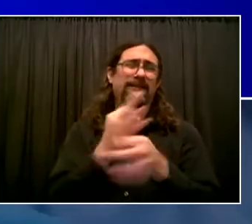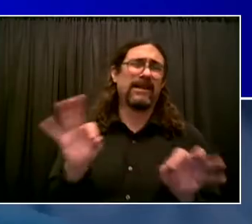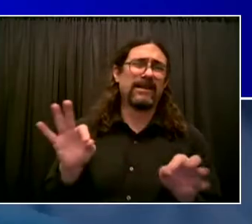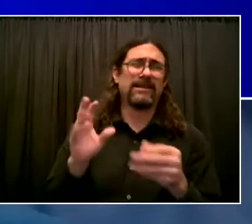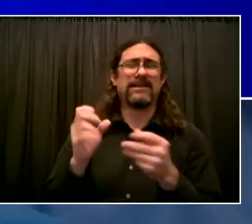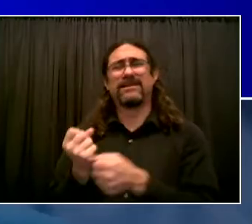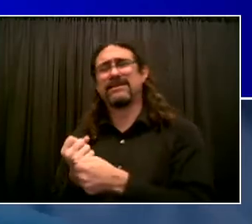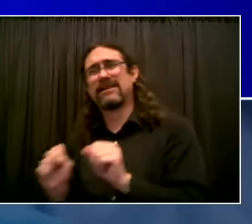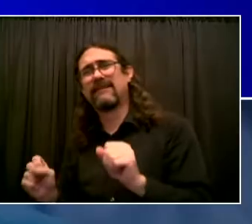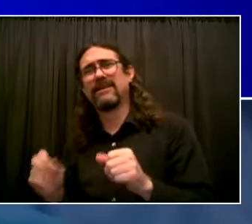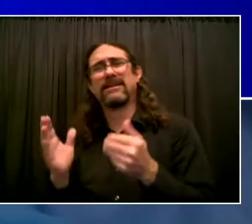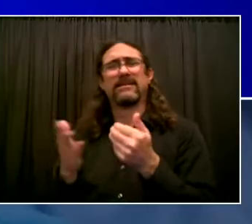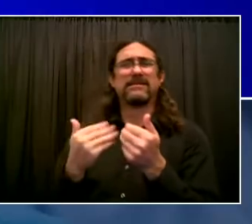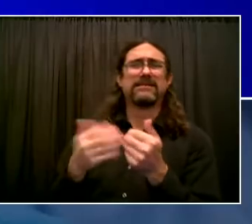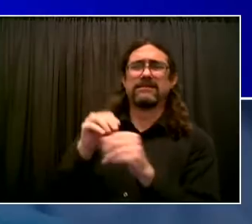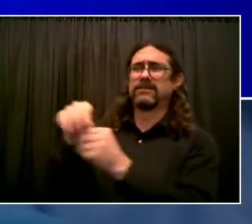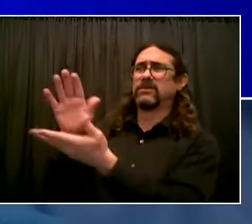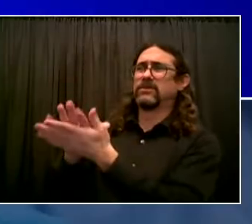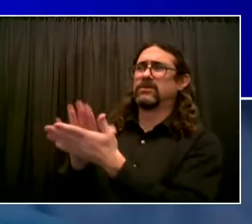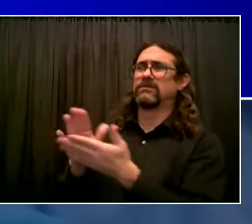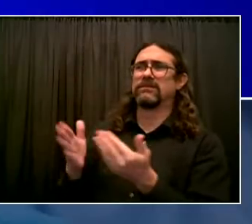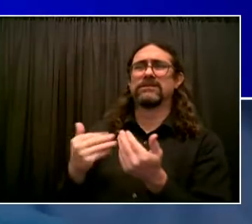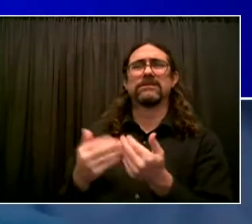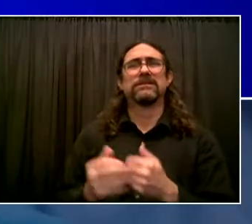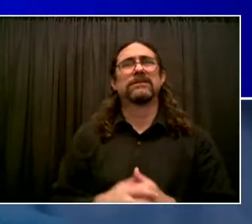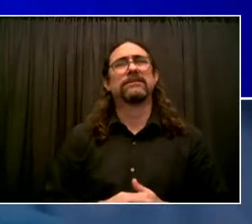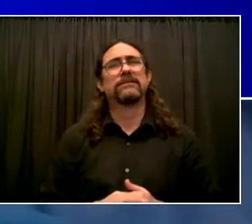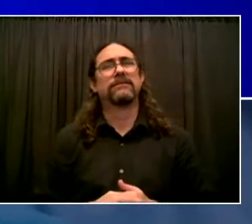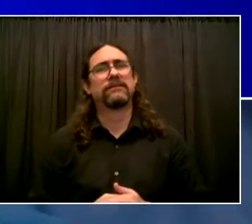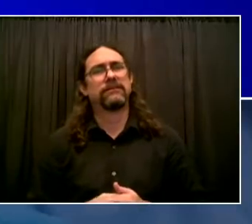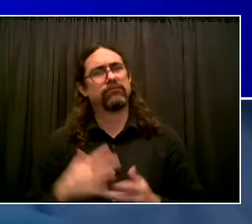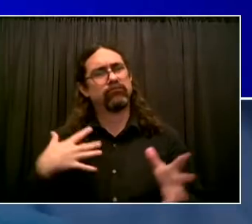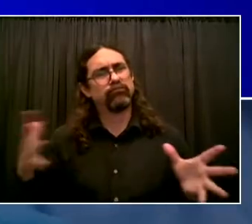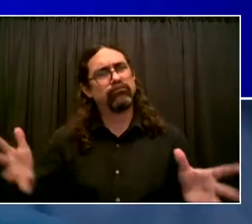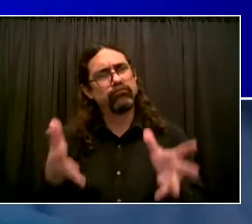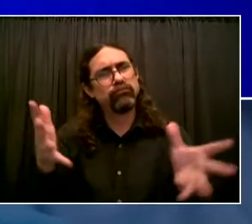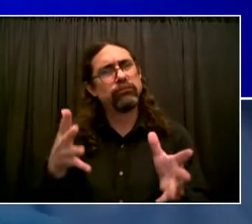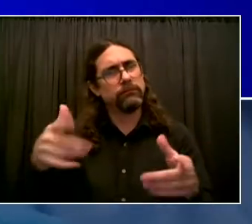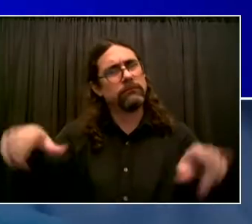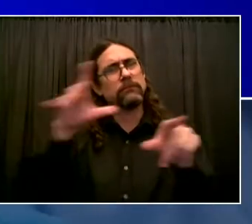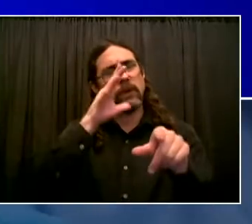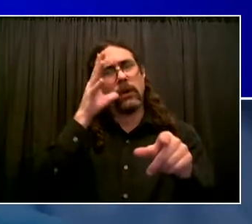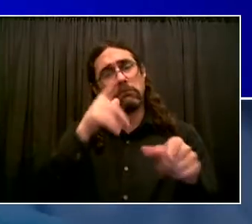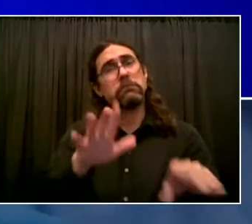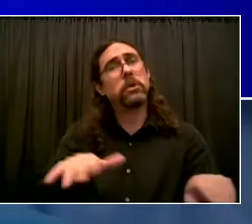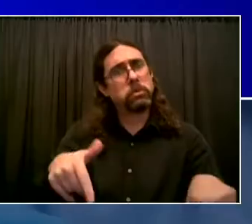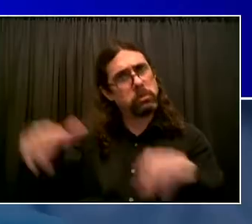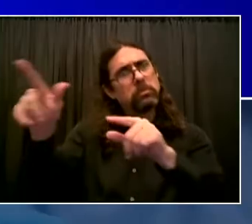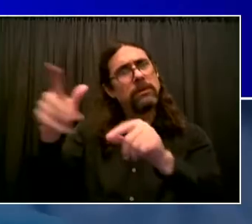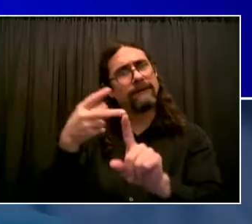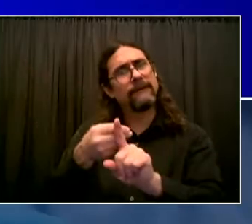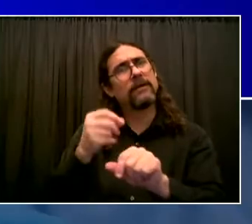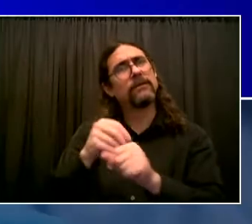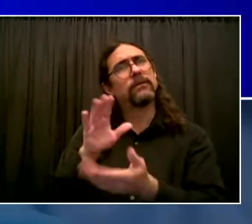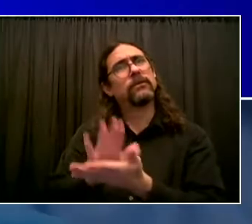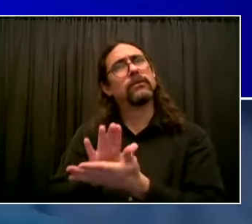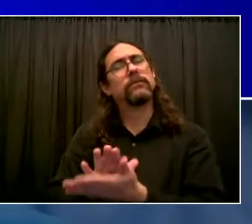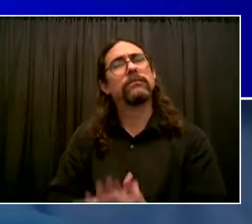SO SIMPLE TO BE AT YOUR OWN SCHOOL AND MANY LOCATIONS NEARBY YOUR HOME. THIS IS SOMETHING IS GOING TO KEEP